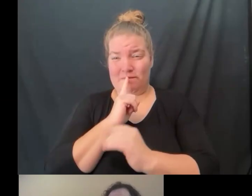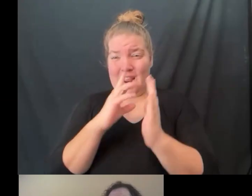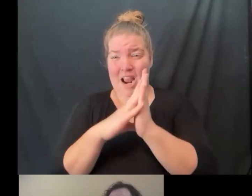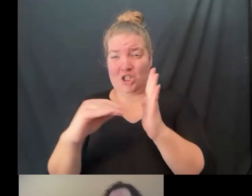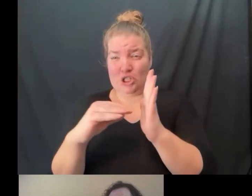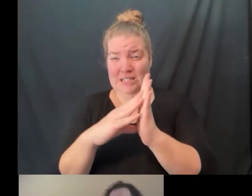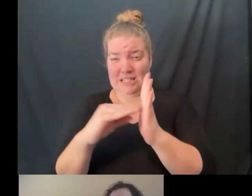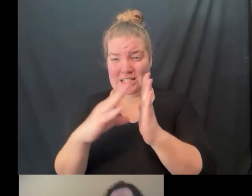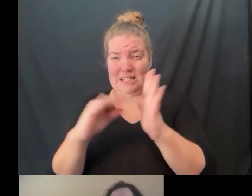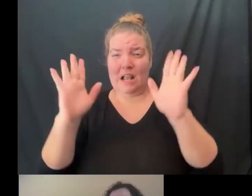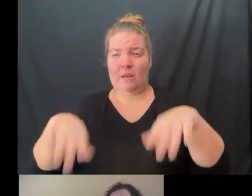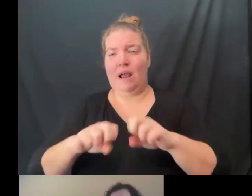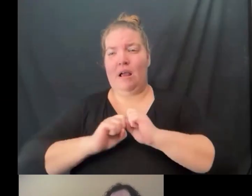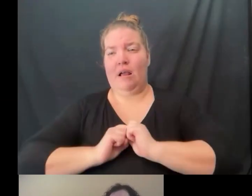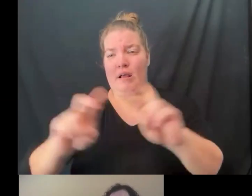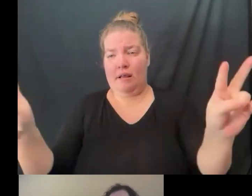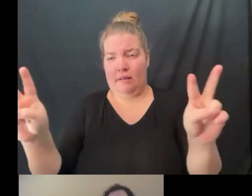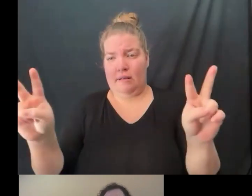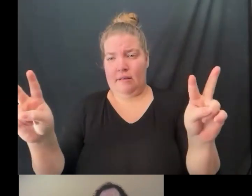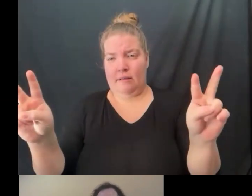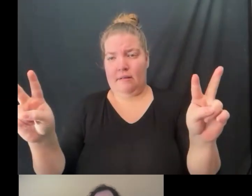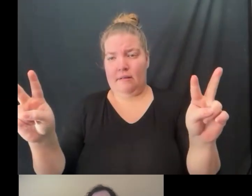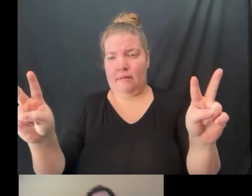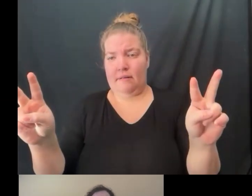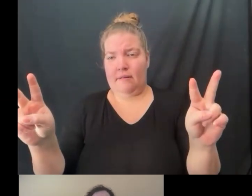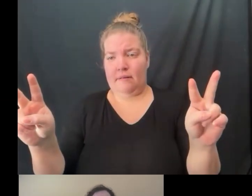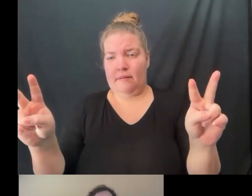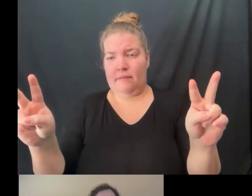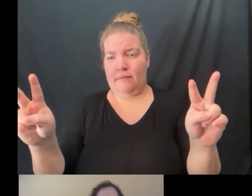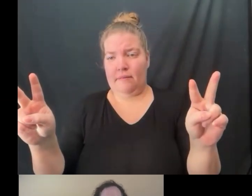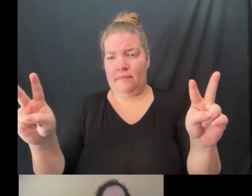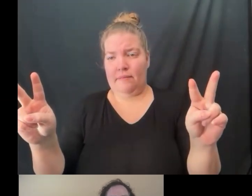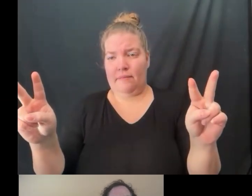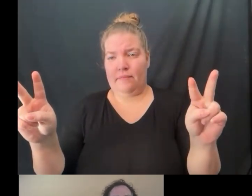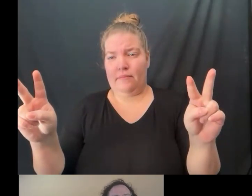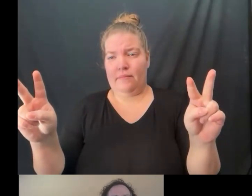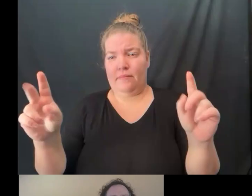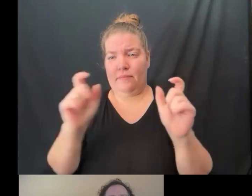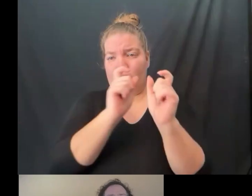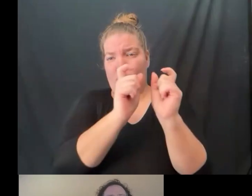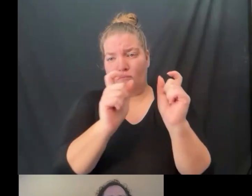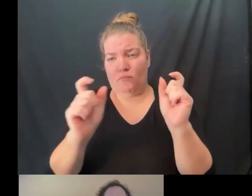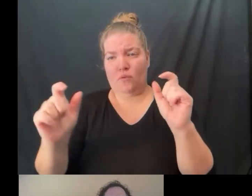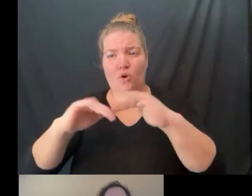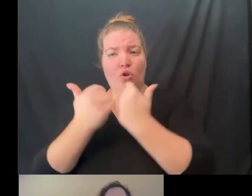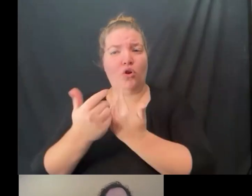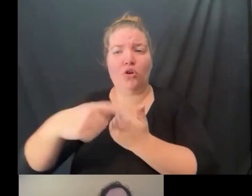watching the recording right now, some time from now and you hear me say this, you can attest to that. So we are going to make the recording available for all